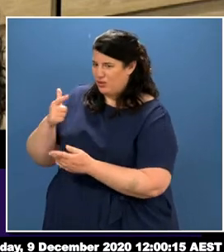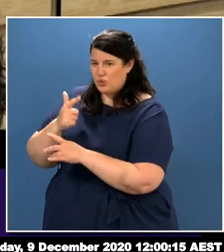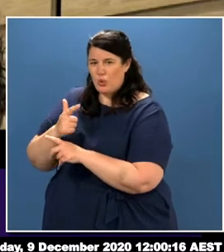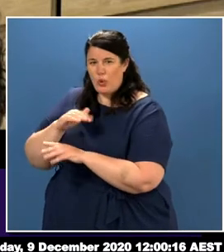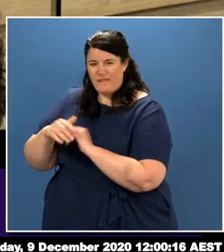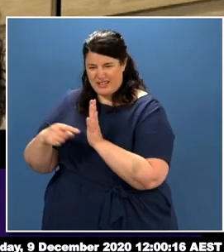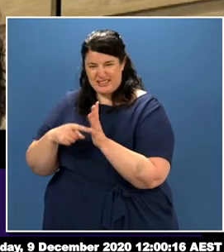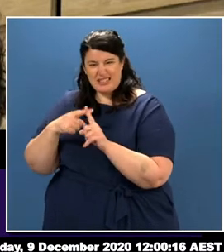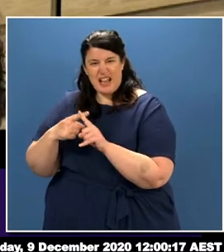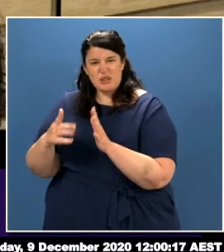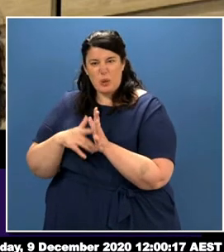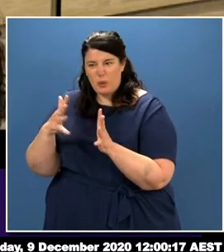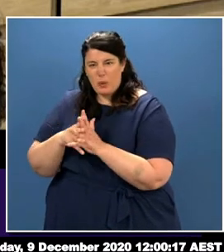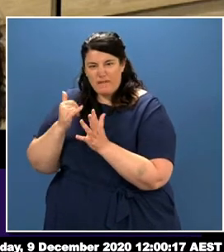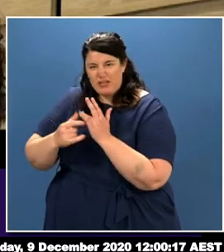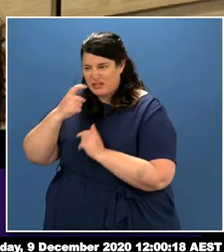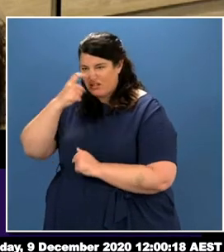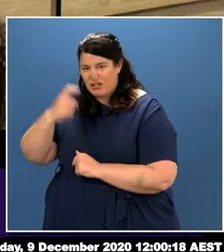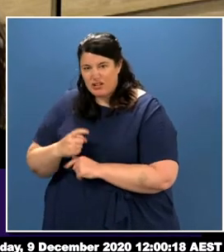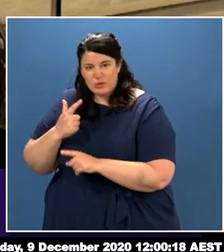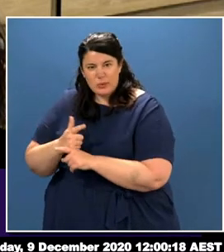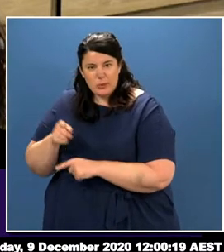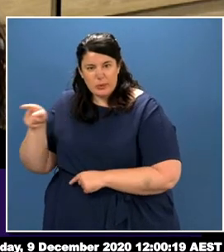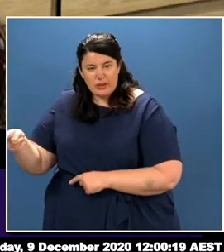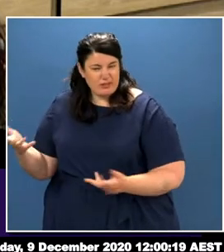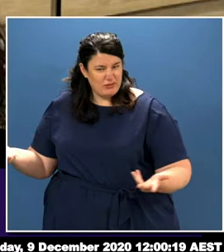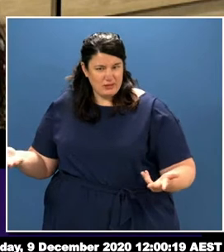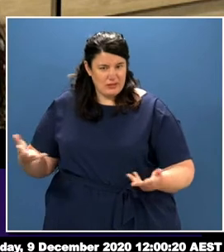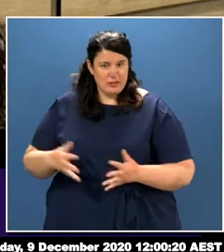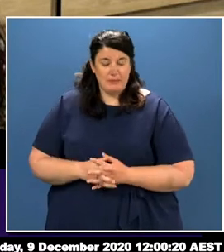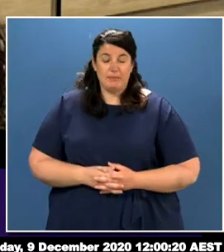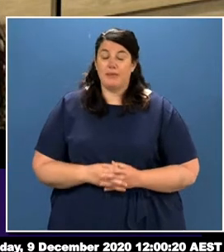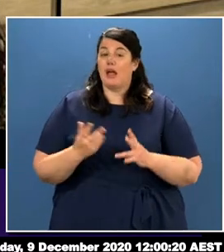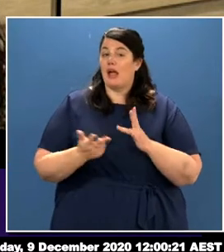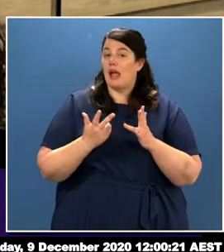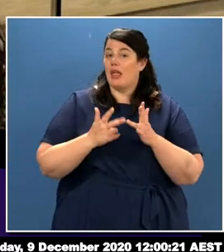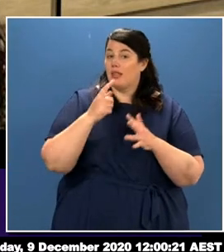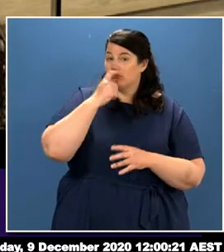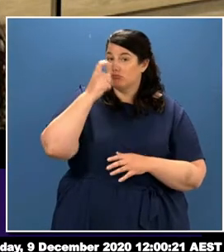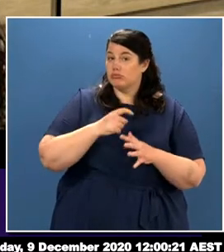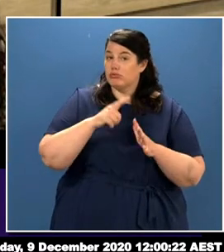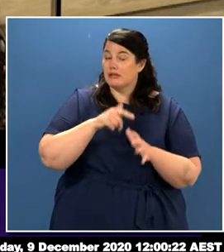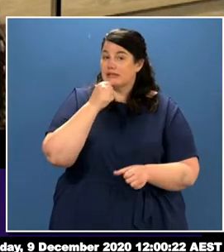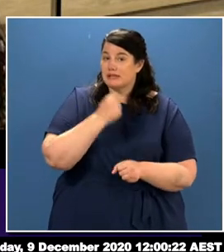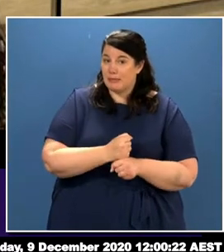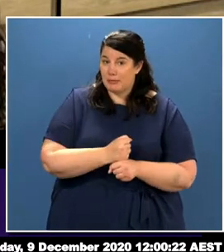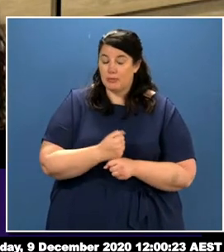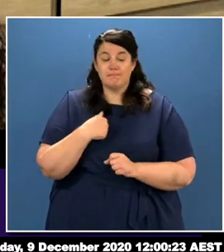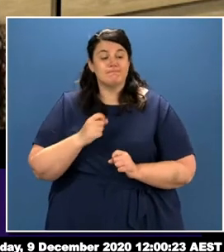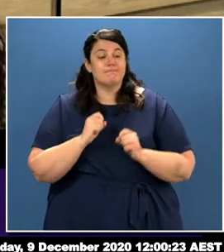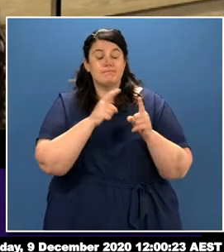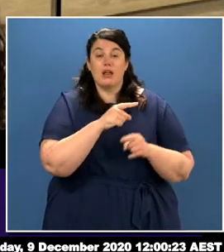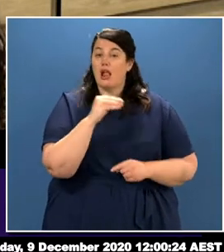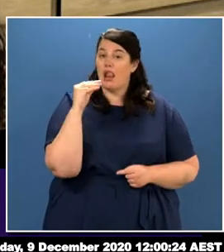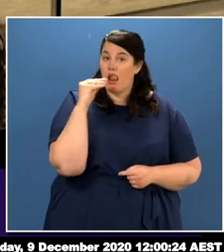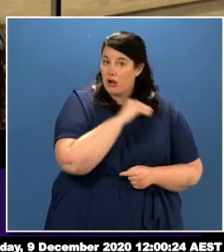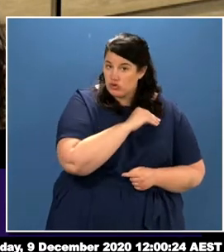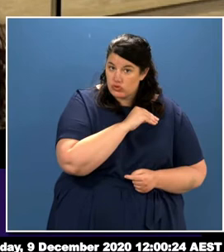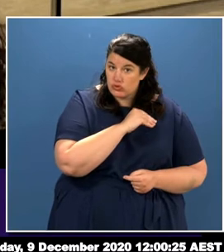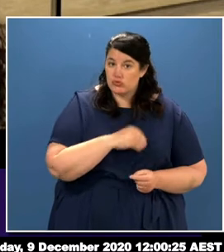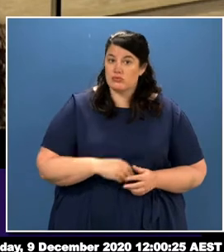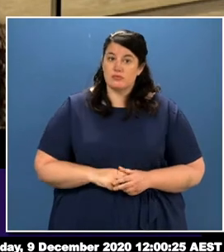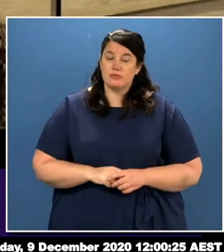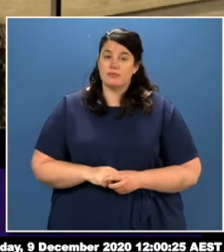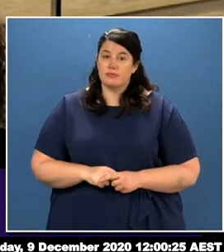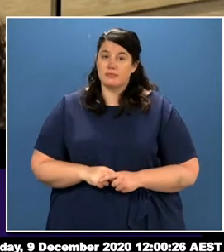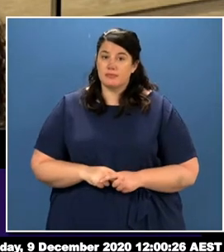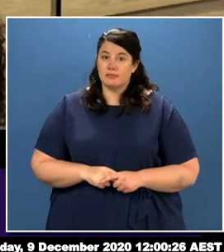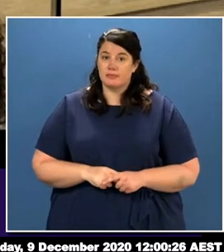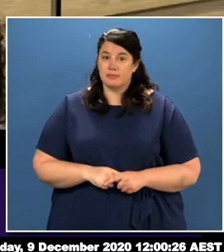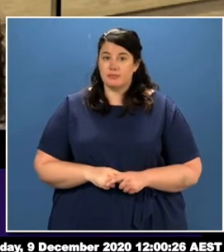But the other extreme was I got my lunch and, yes, you get the usual